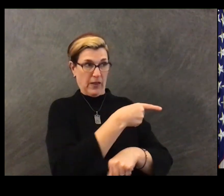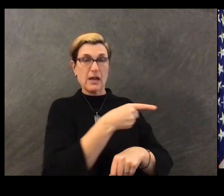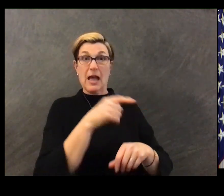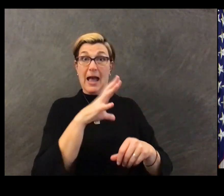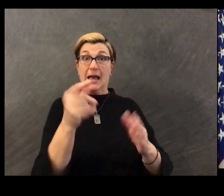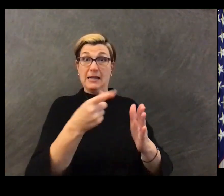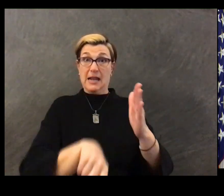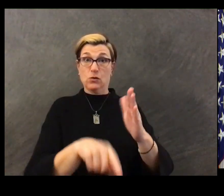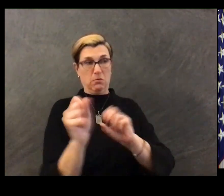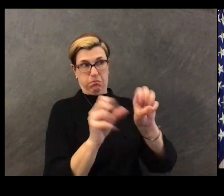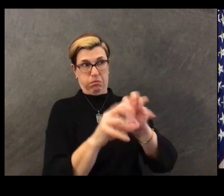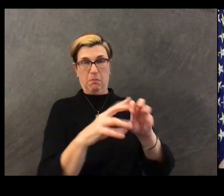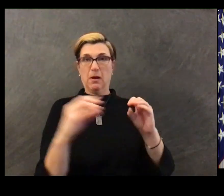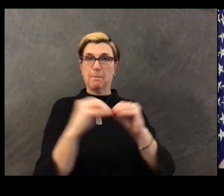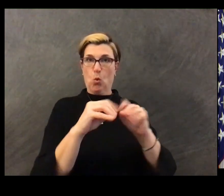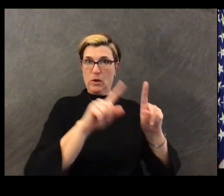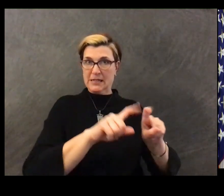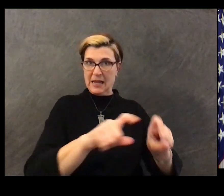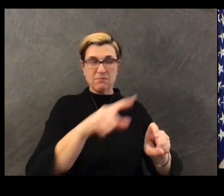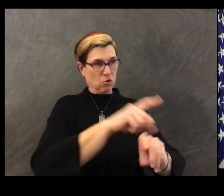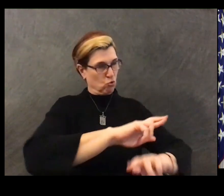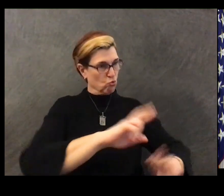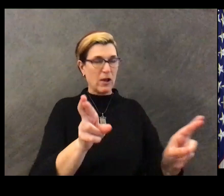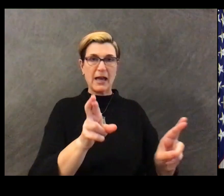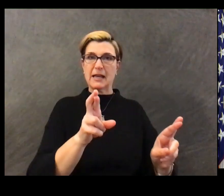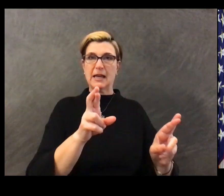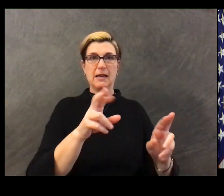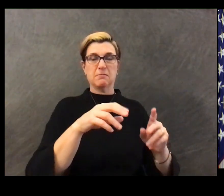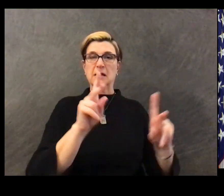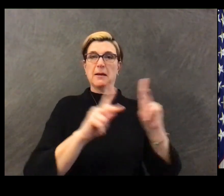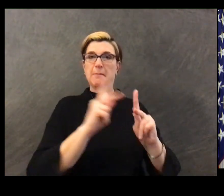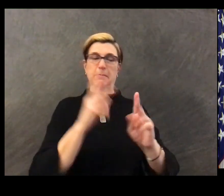lot of additional he's done a really terrific job in California some of the